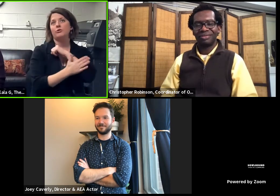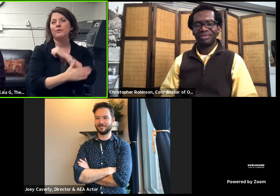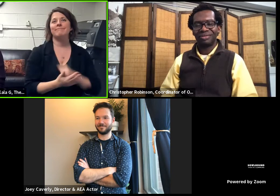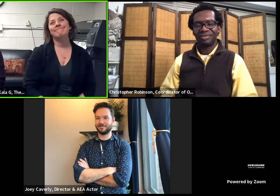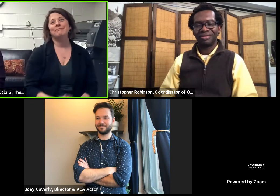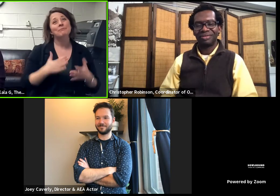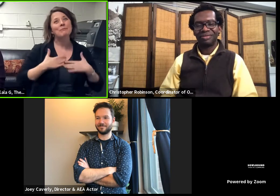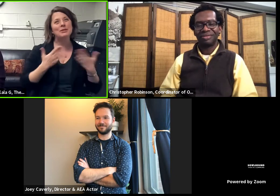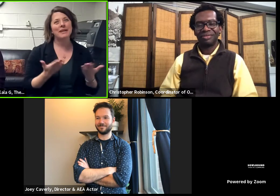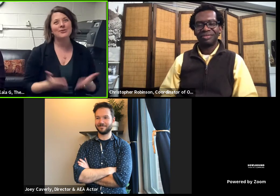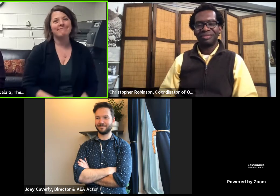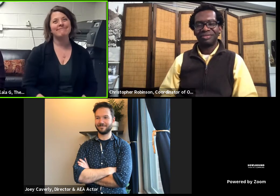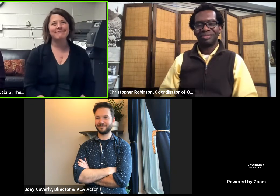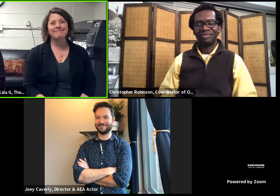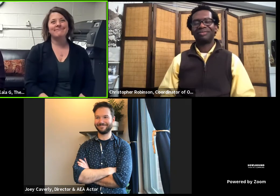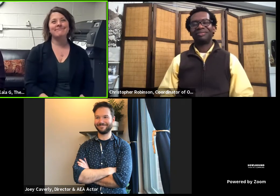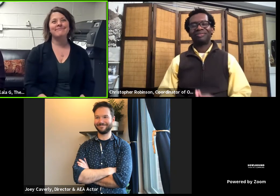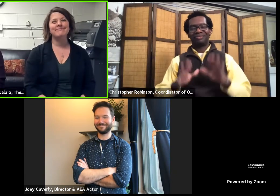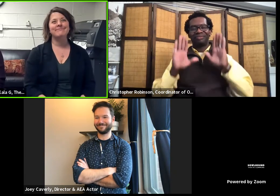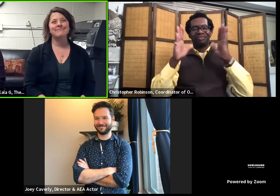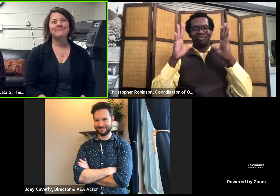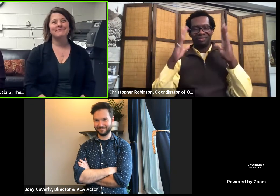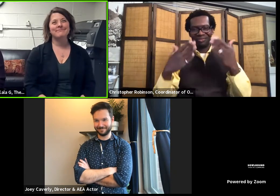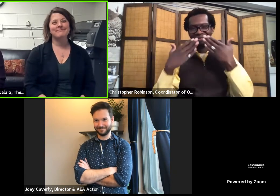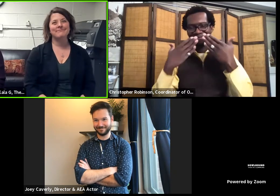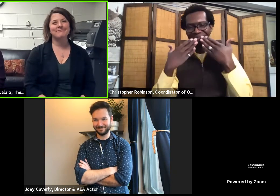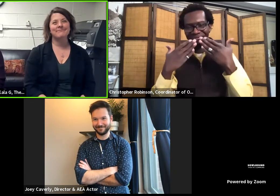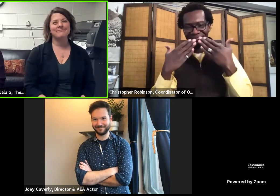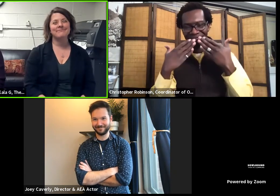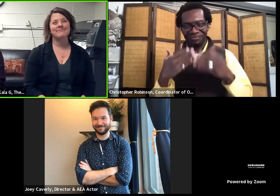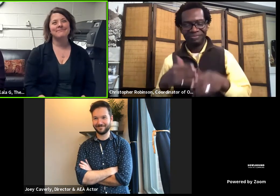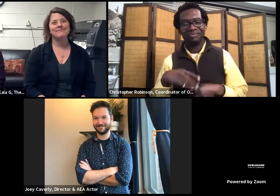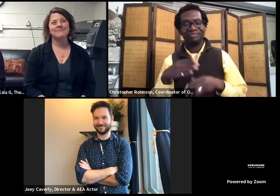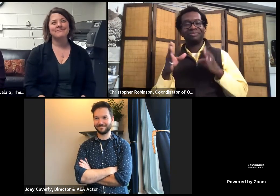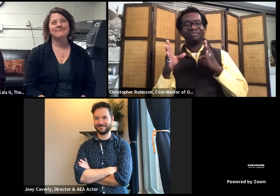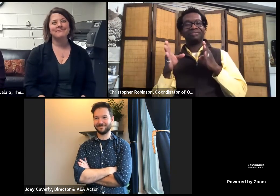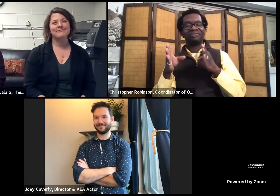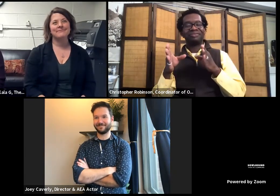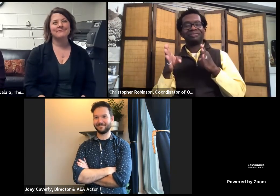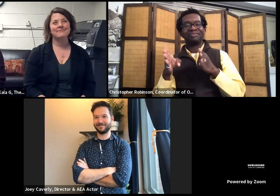And I've been a professional designer for places around the country as well, so thank you. Wonderful, thank you.